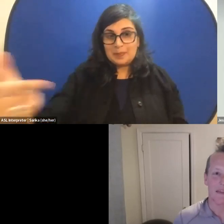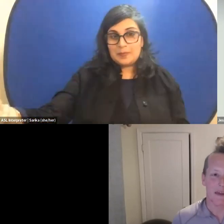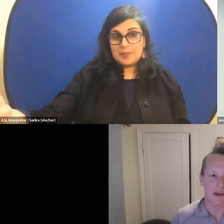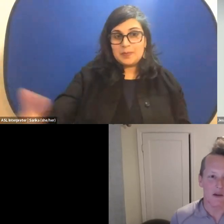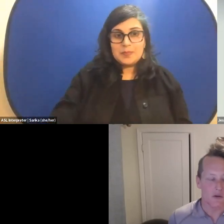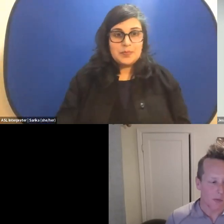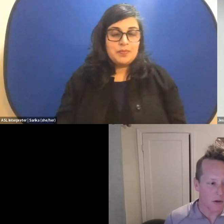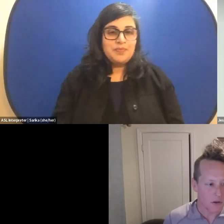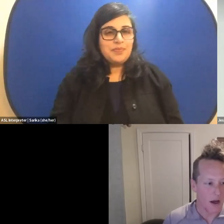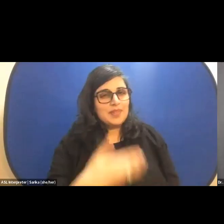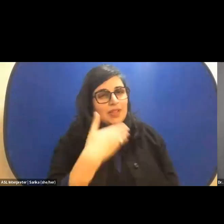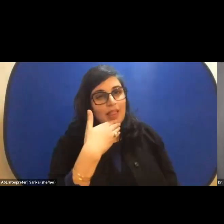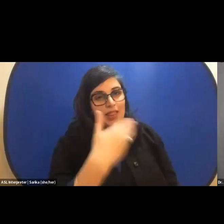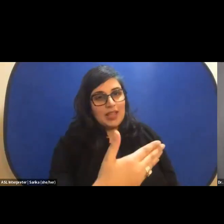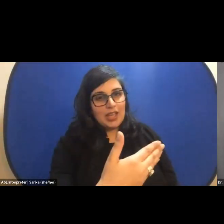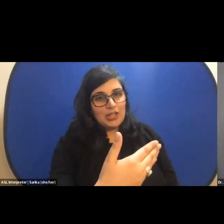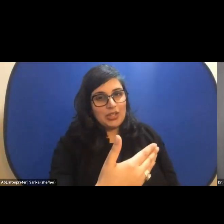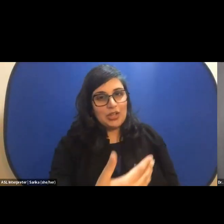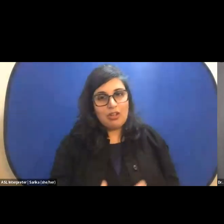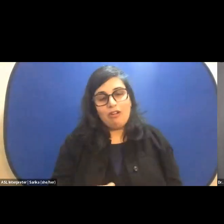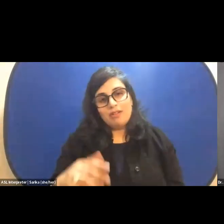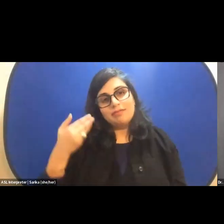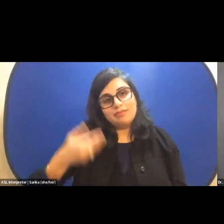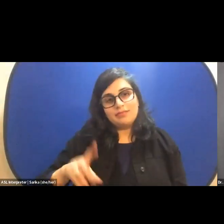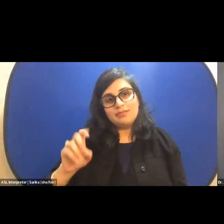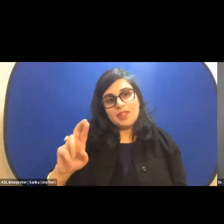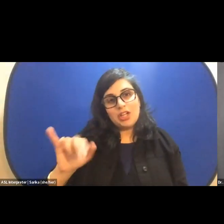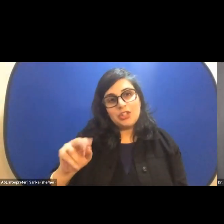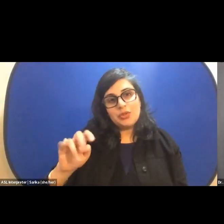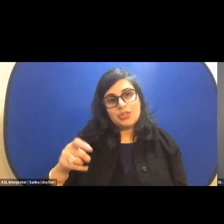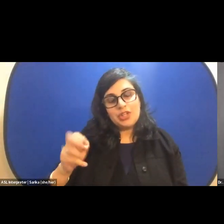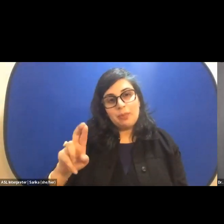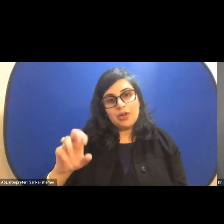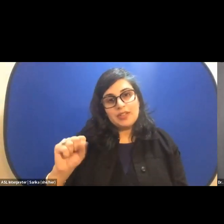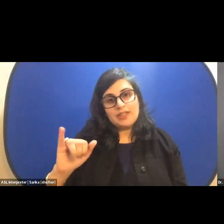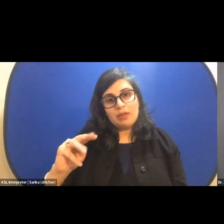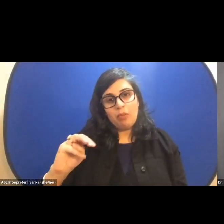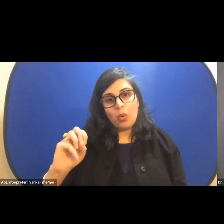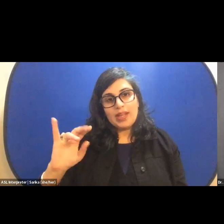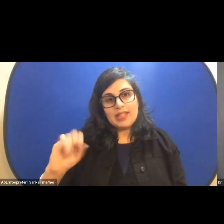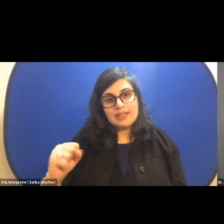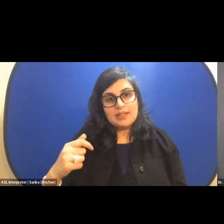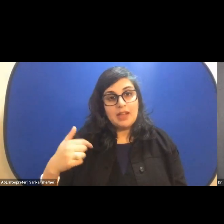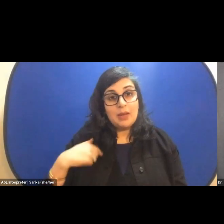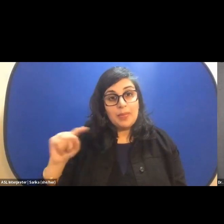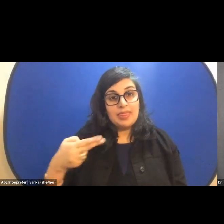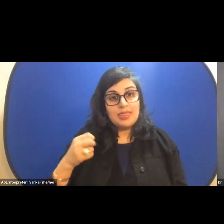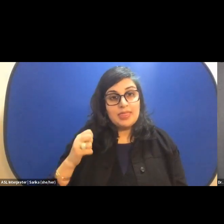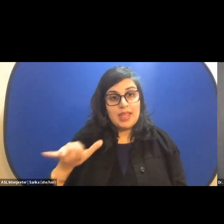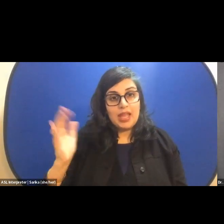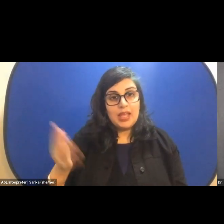tonight. Next we have Dr. Juniper Simonis. The floor is yours. >>